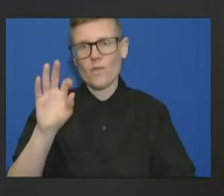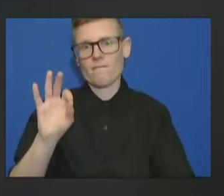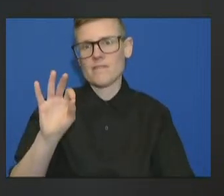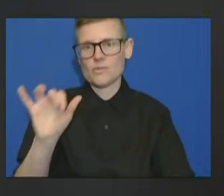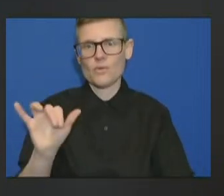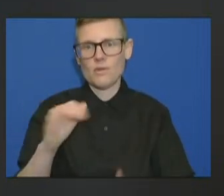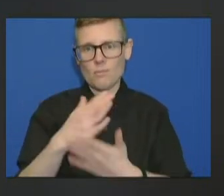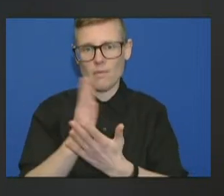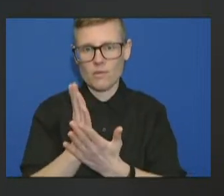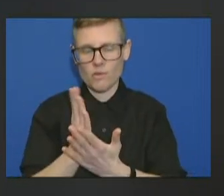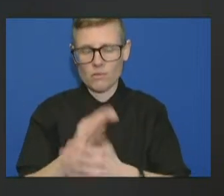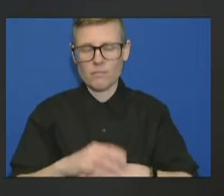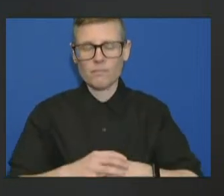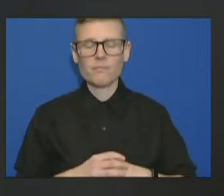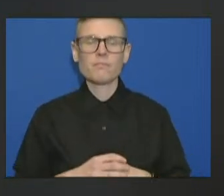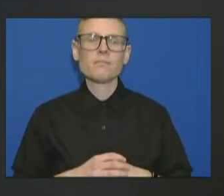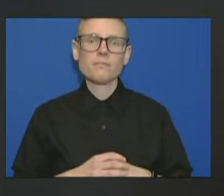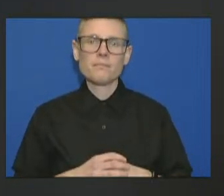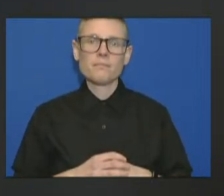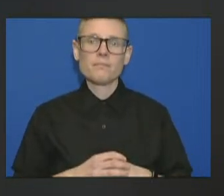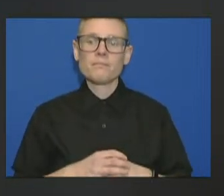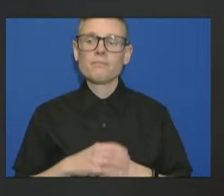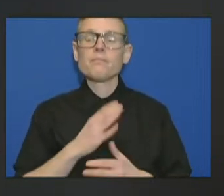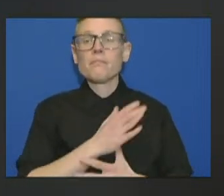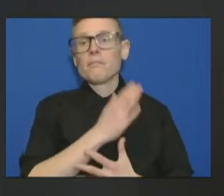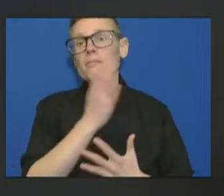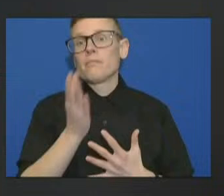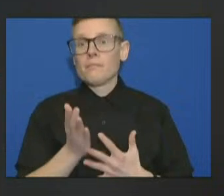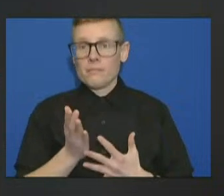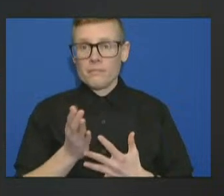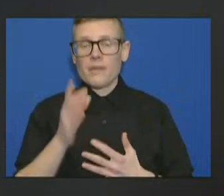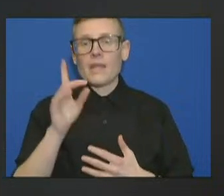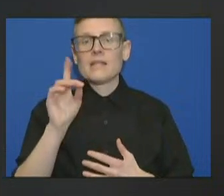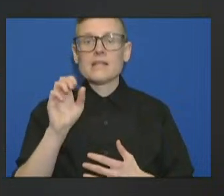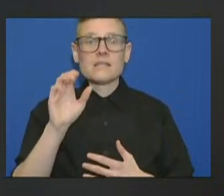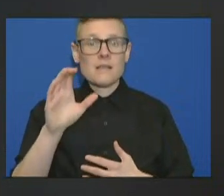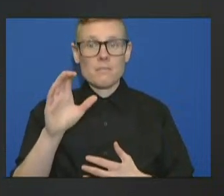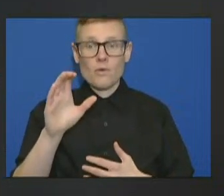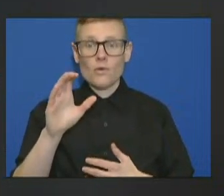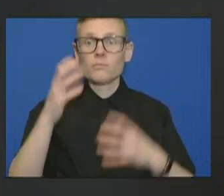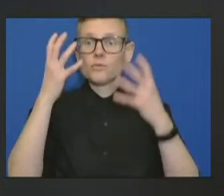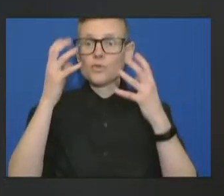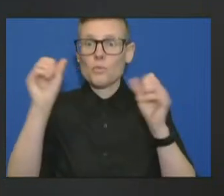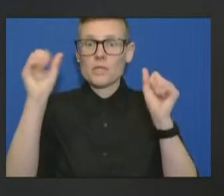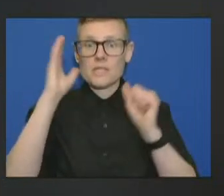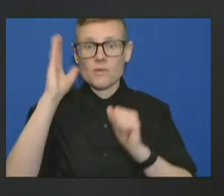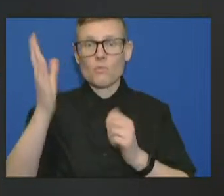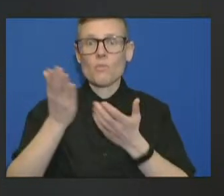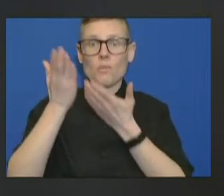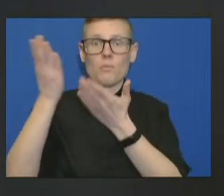see prioritized in the upcoming